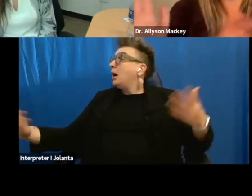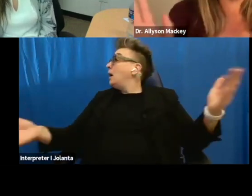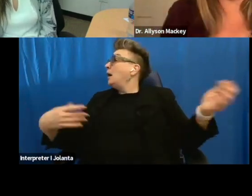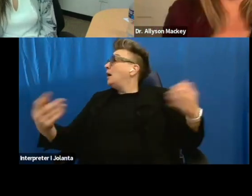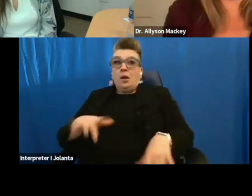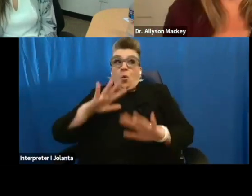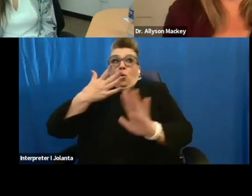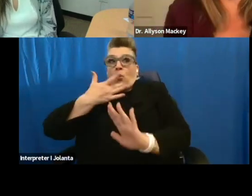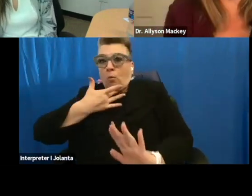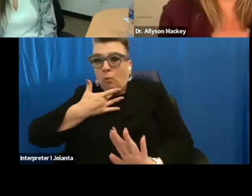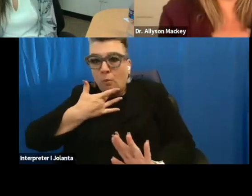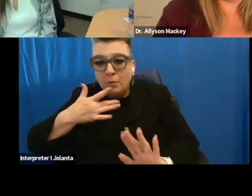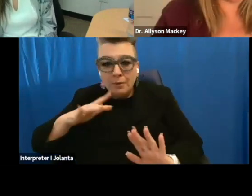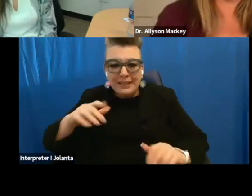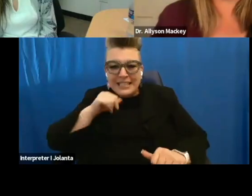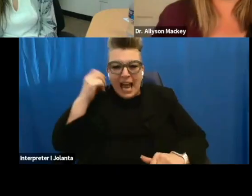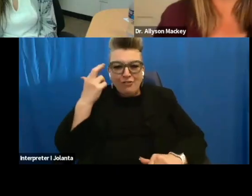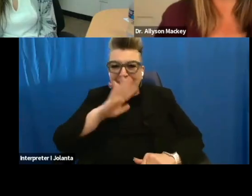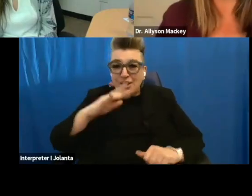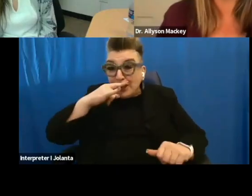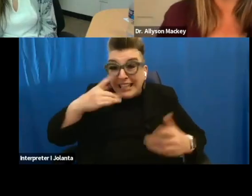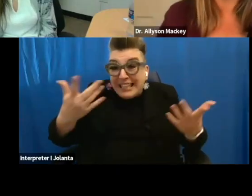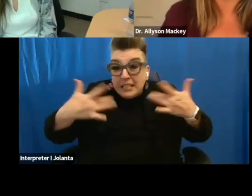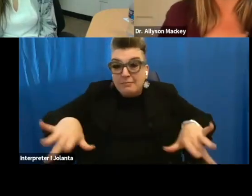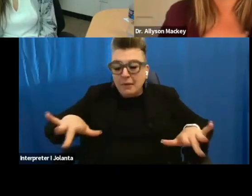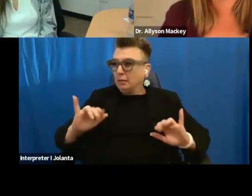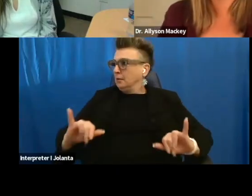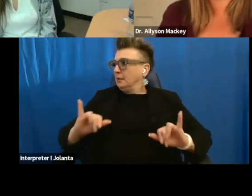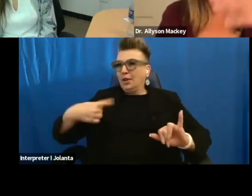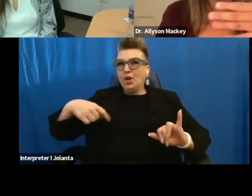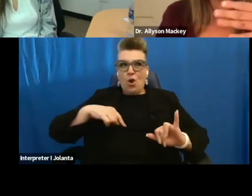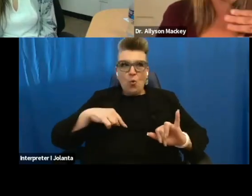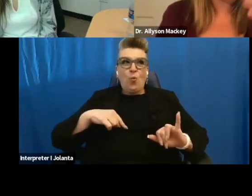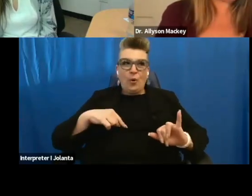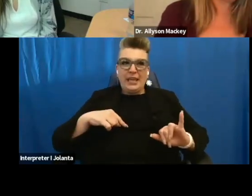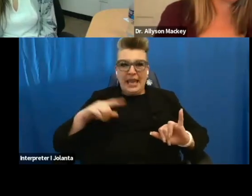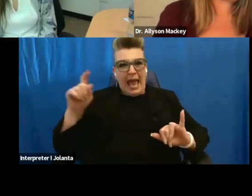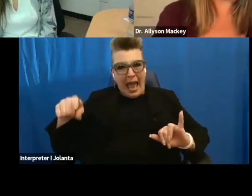we're like "Oh okay this is a thing that we really need to pay attention to." Um so they get a lot of